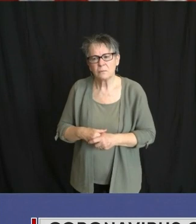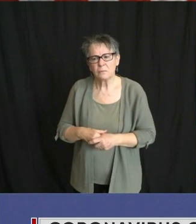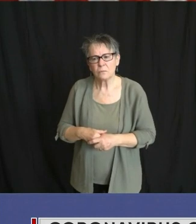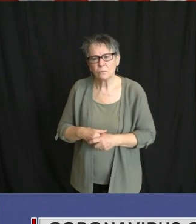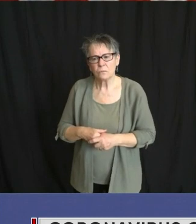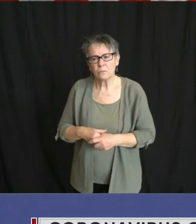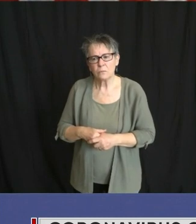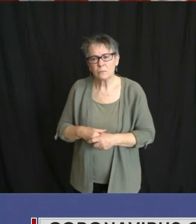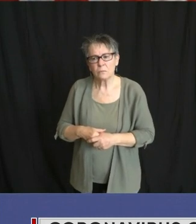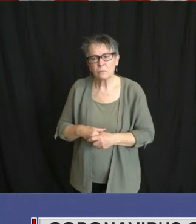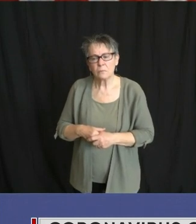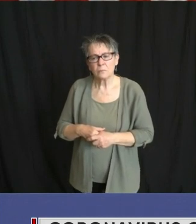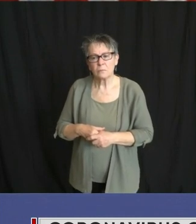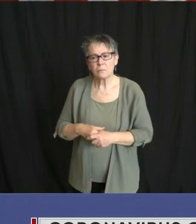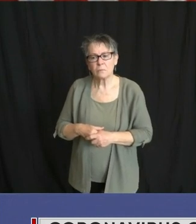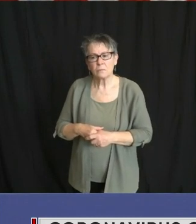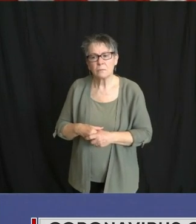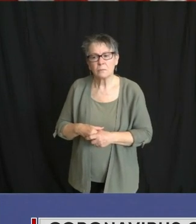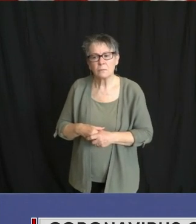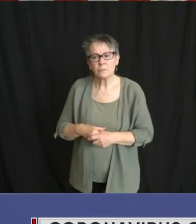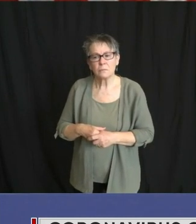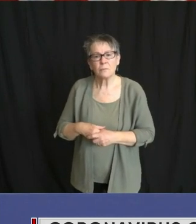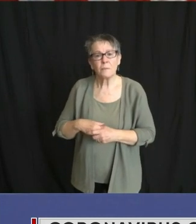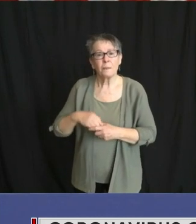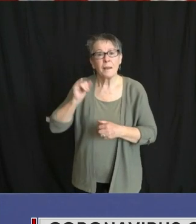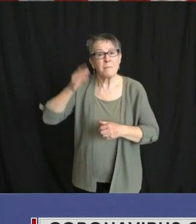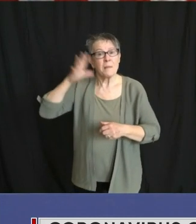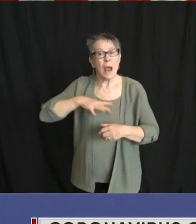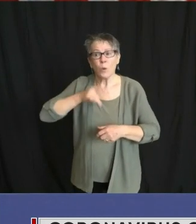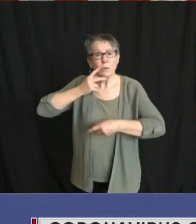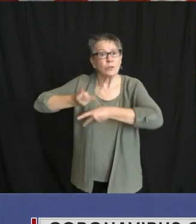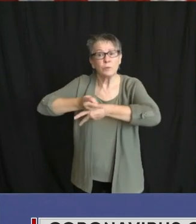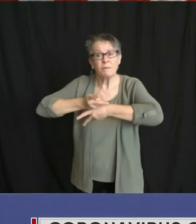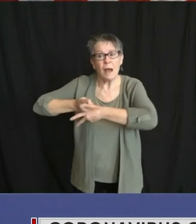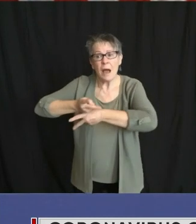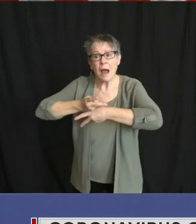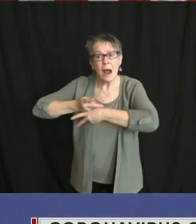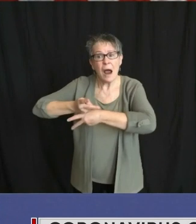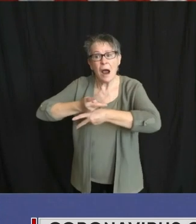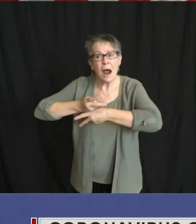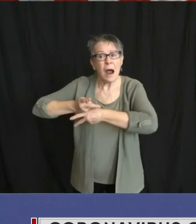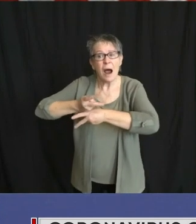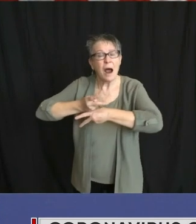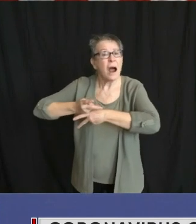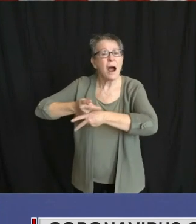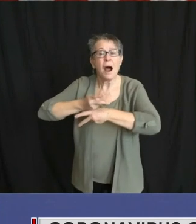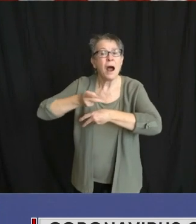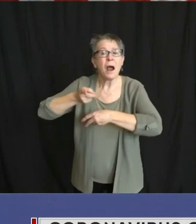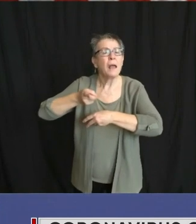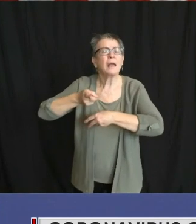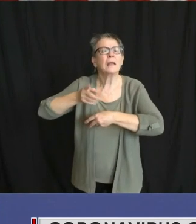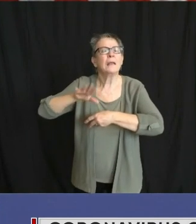TO THE BEST OF MY KNOWLEDGE,